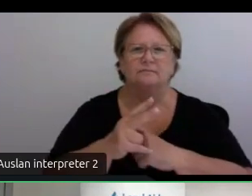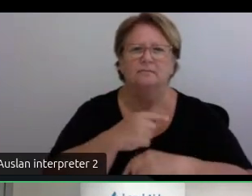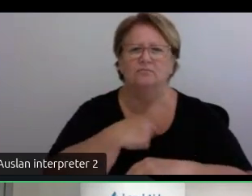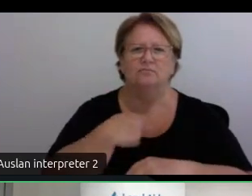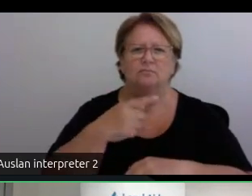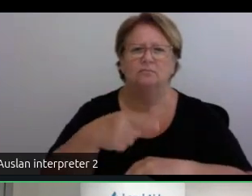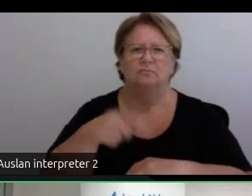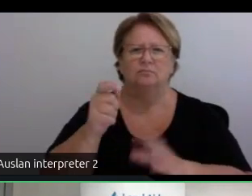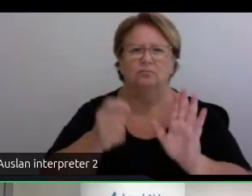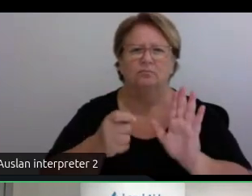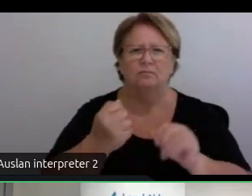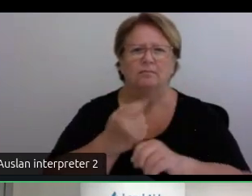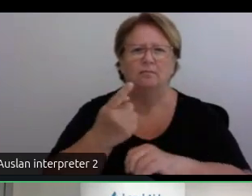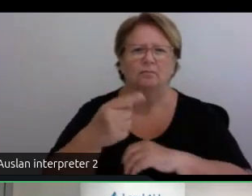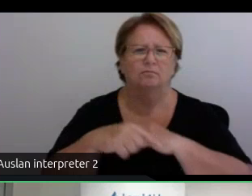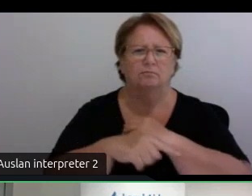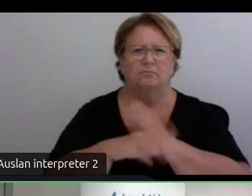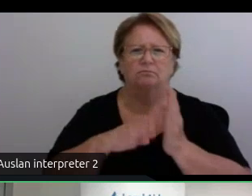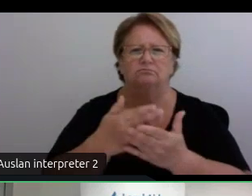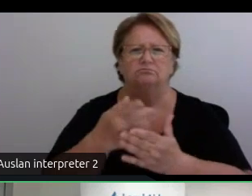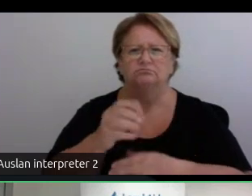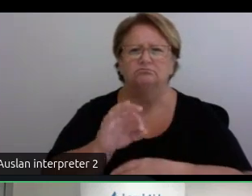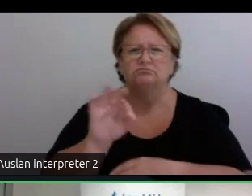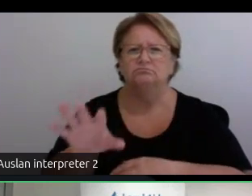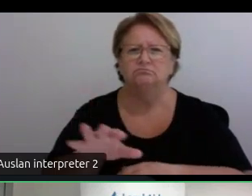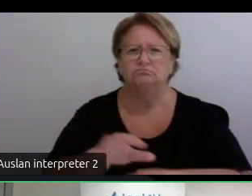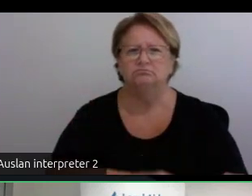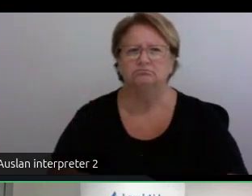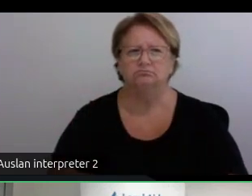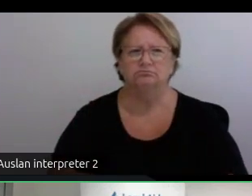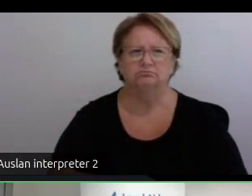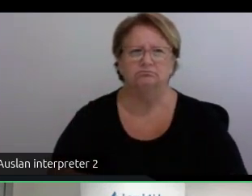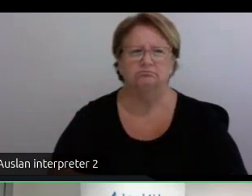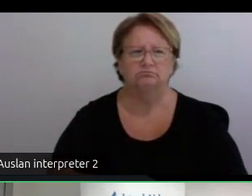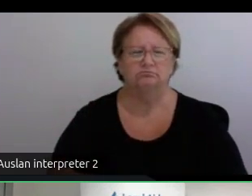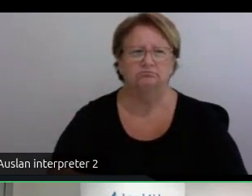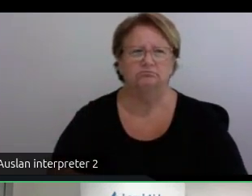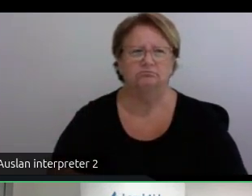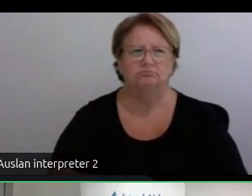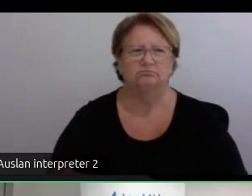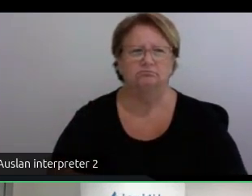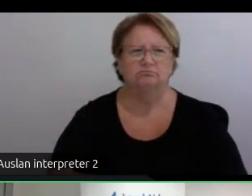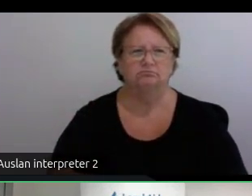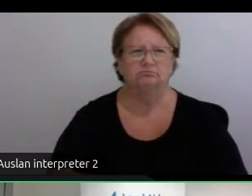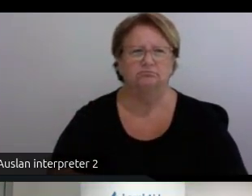threatening to take you to court and making you bankrupt unless you pay them or taking you to QCAT